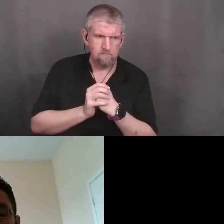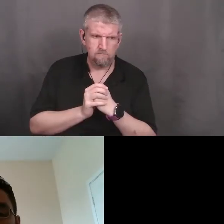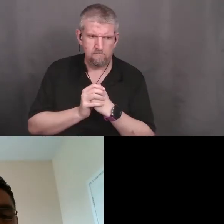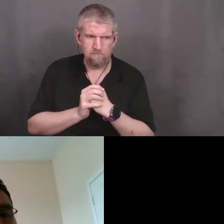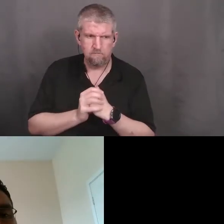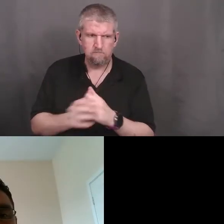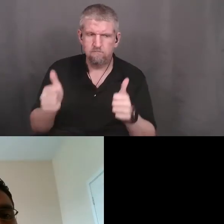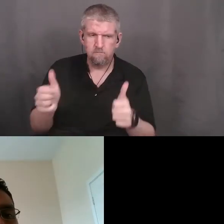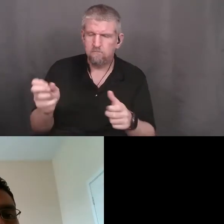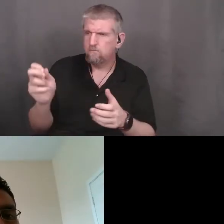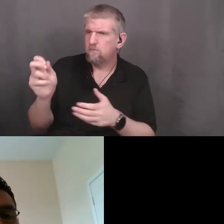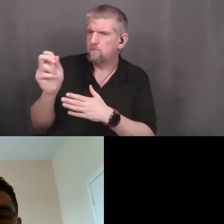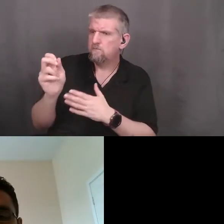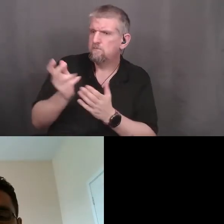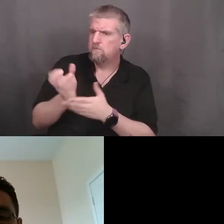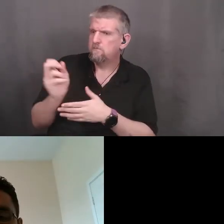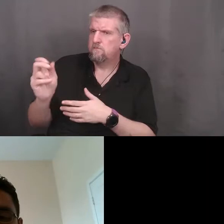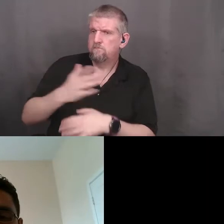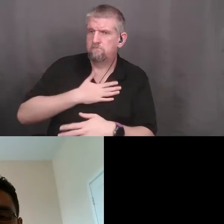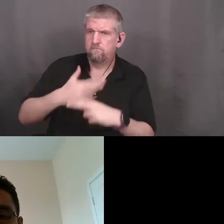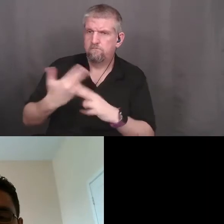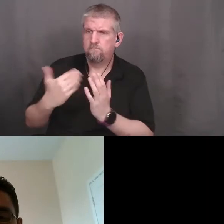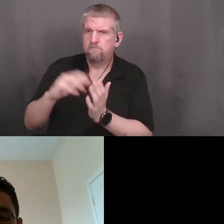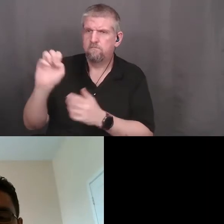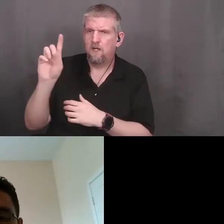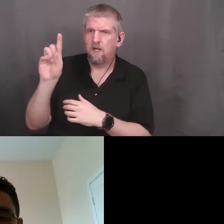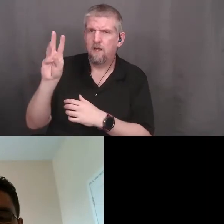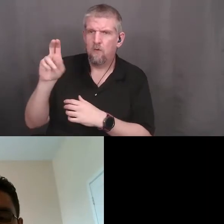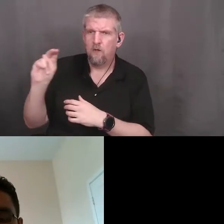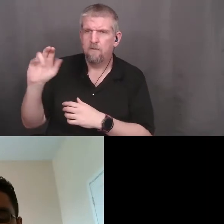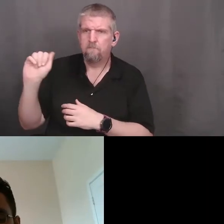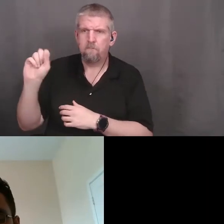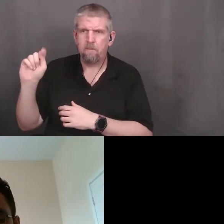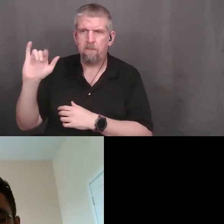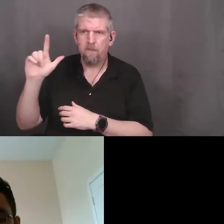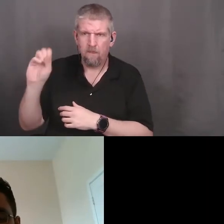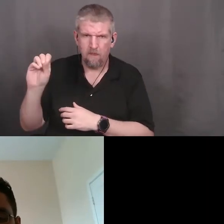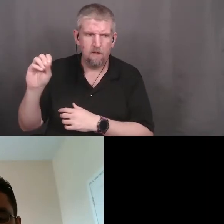Okay, so once again, my name is Edwin Castillo, I am a Client Assistance Program advocate